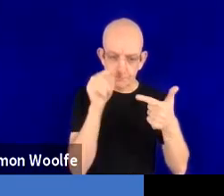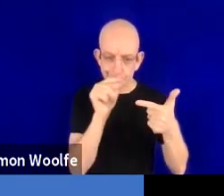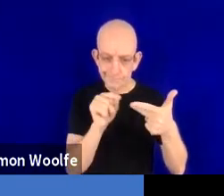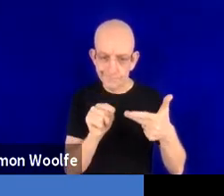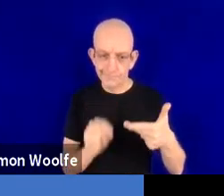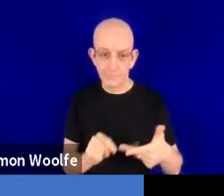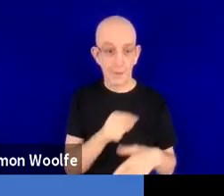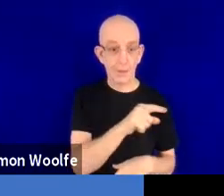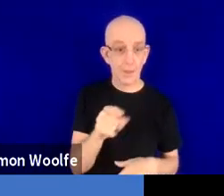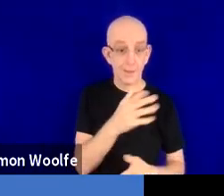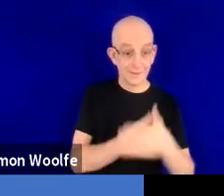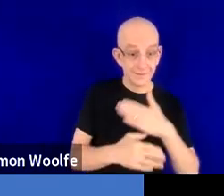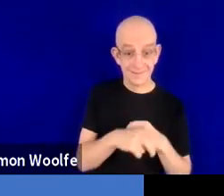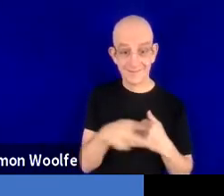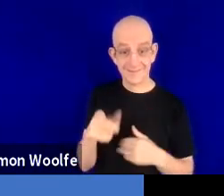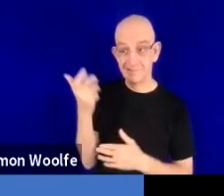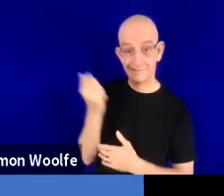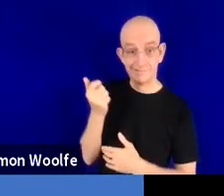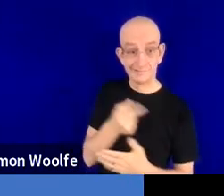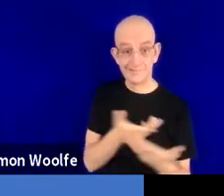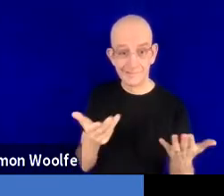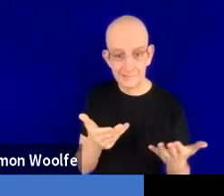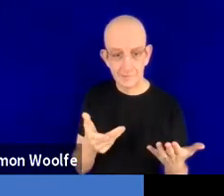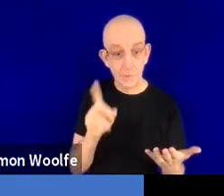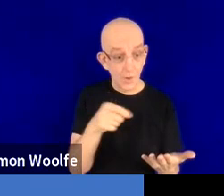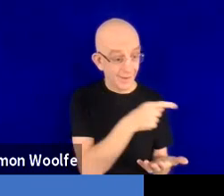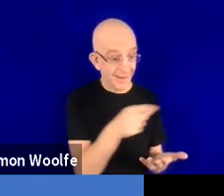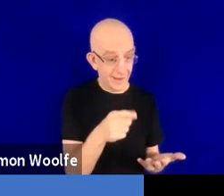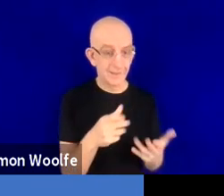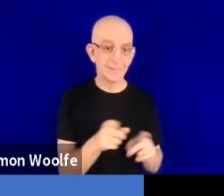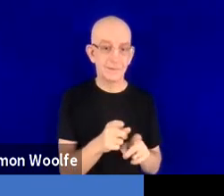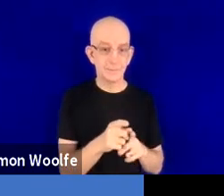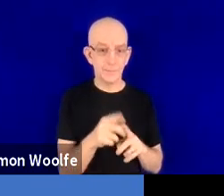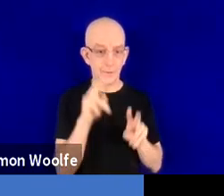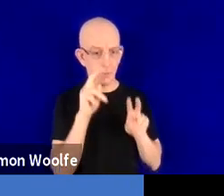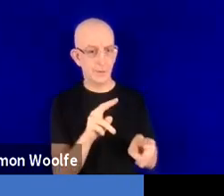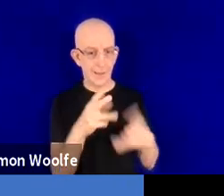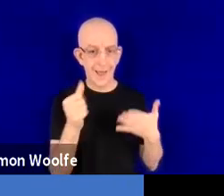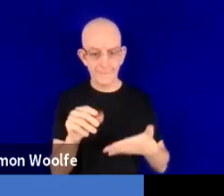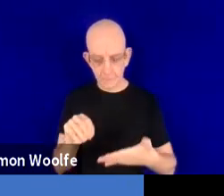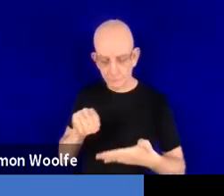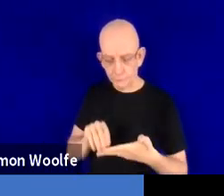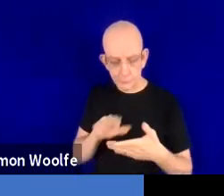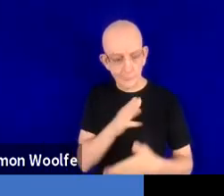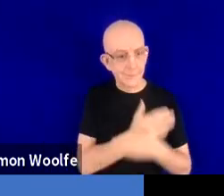be they disability benefits or even with kind of more mainstream cash transfer programs, if there was specific reference to persons with disability